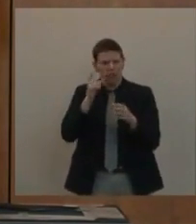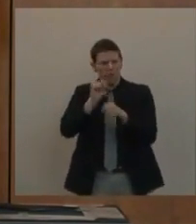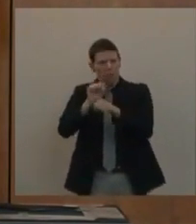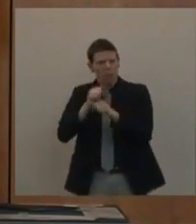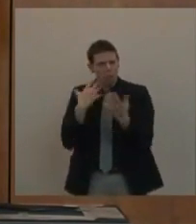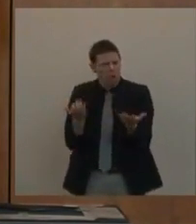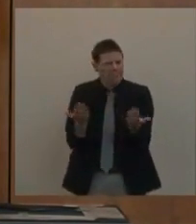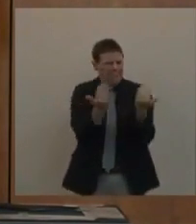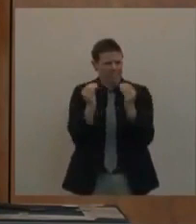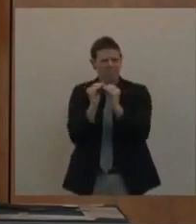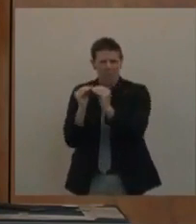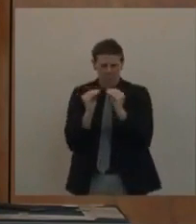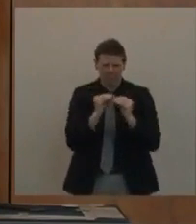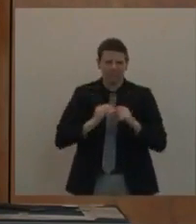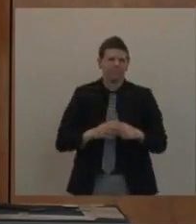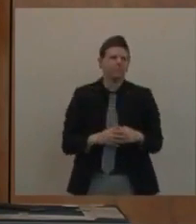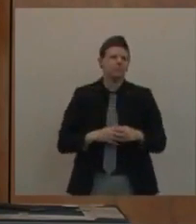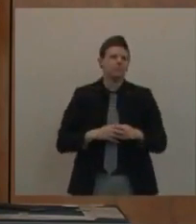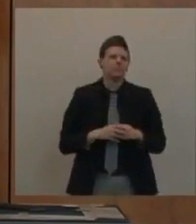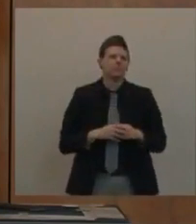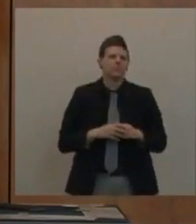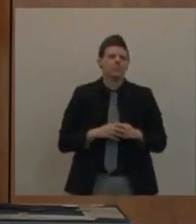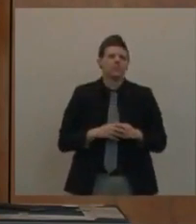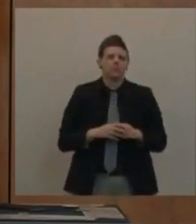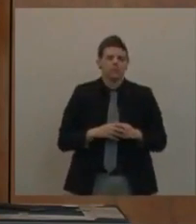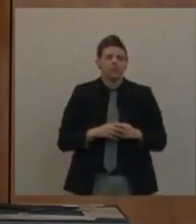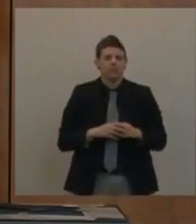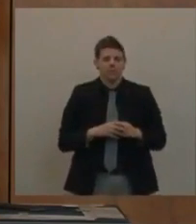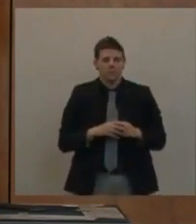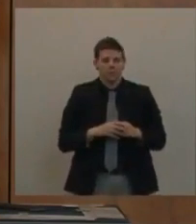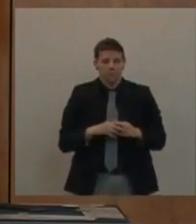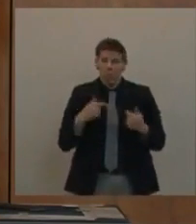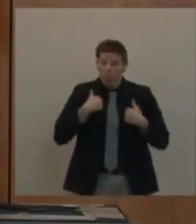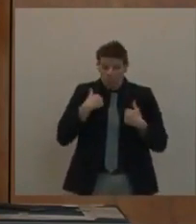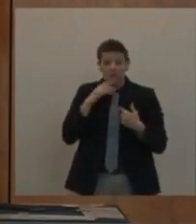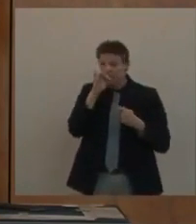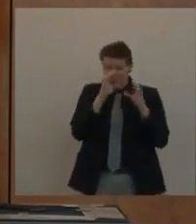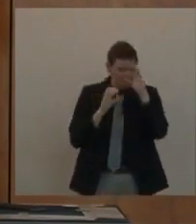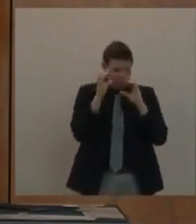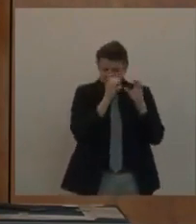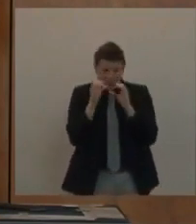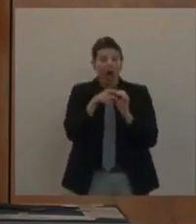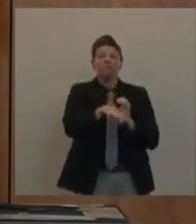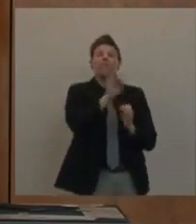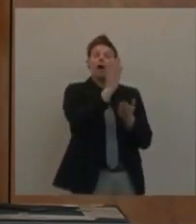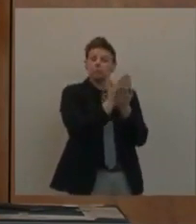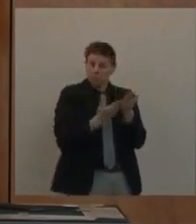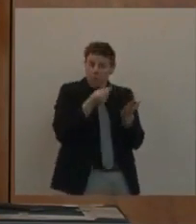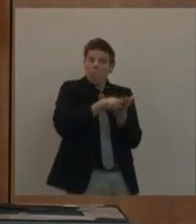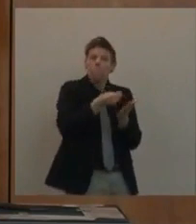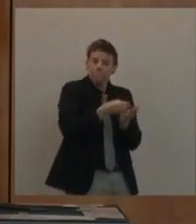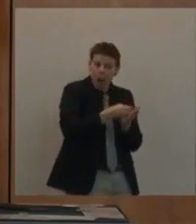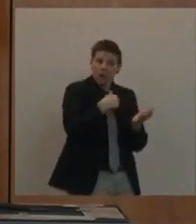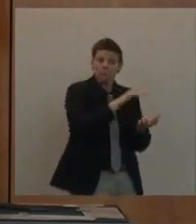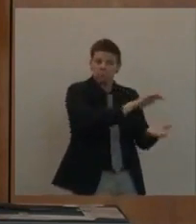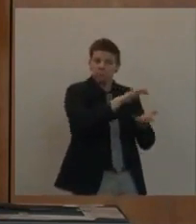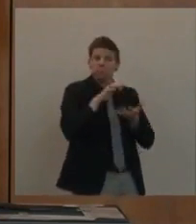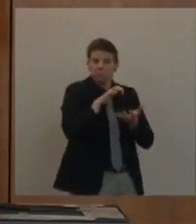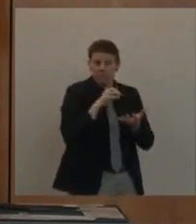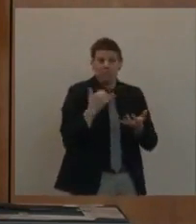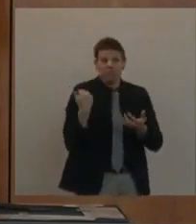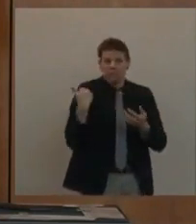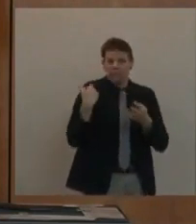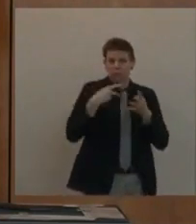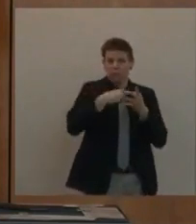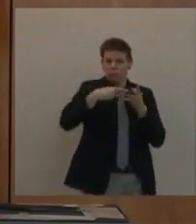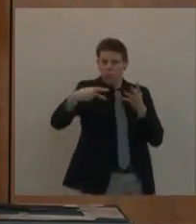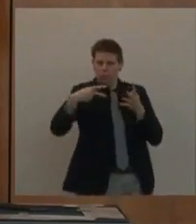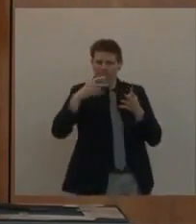THE LAST THING I WANT YOU TO KNOW ABOUT THIS IS YOU HAVE PROBABLY SEEN AS ANNOUNCE THAT WE FOUND A LITTLE MONEY THAT IS NOT TIED TO SOME OF THE FEDERAL STIMULUS MONEY THAT IS COMING